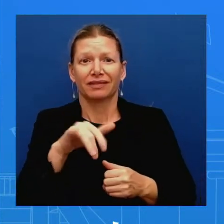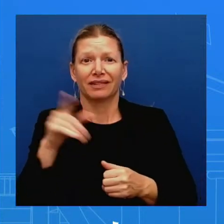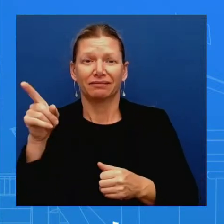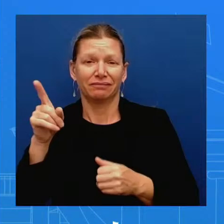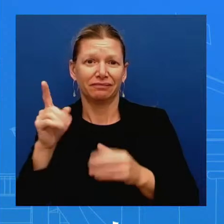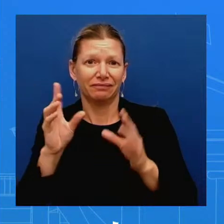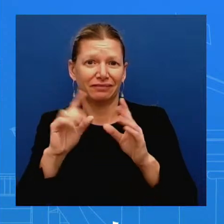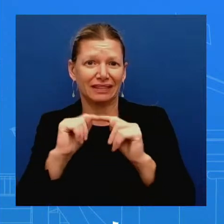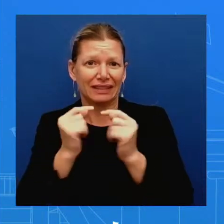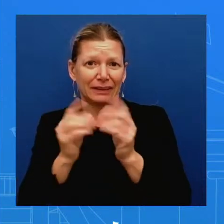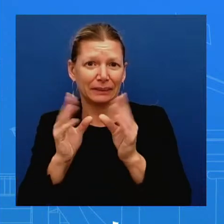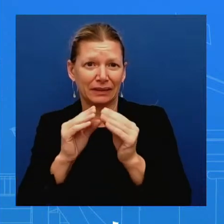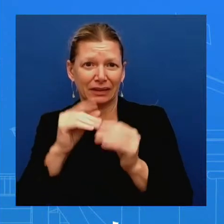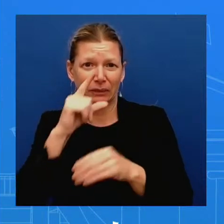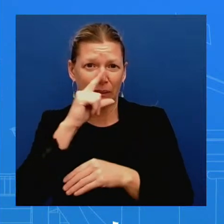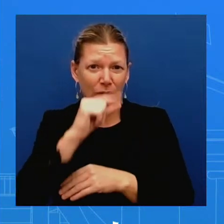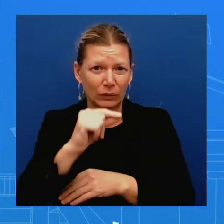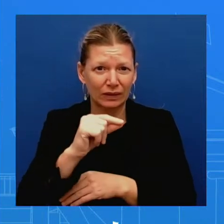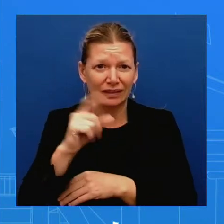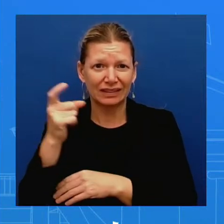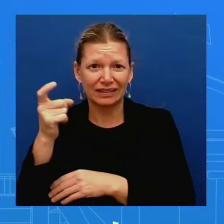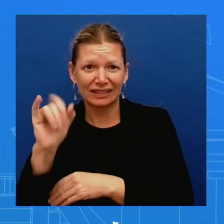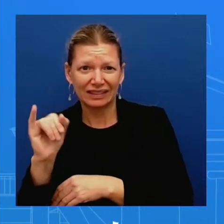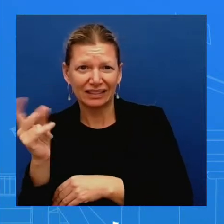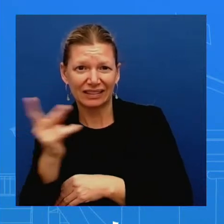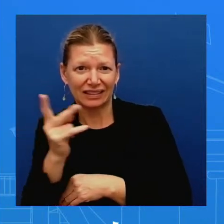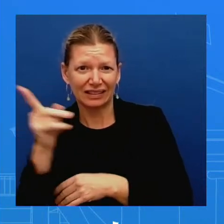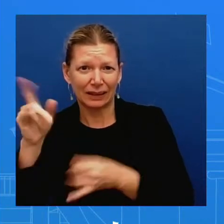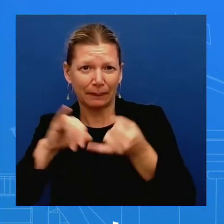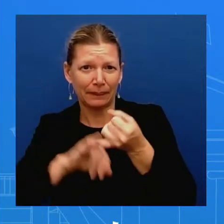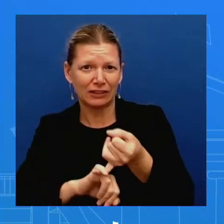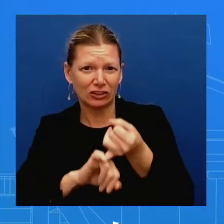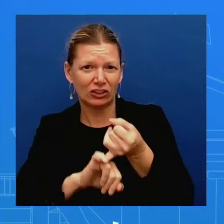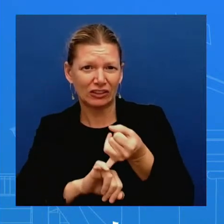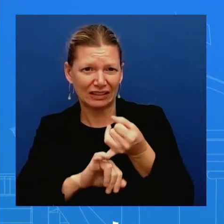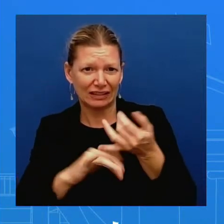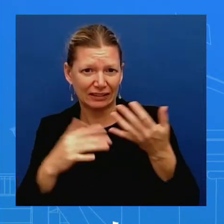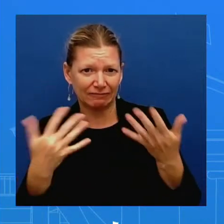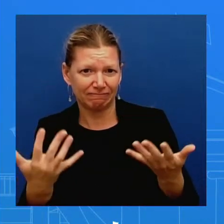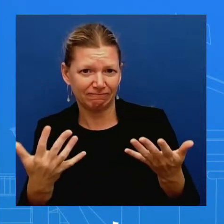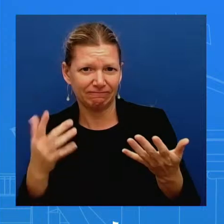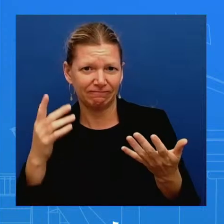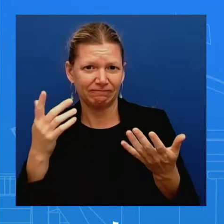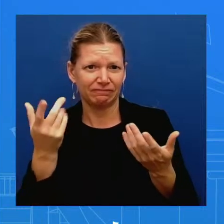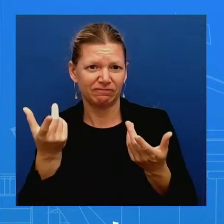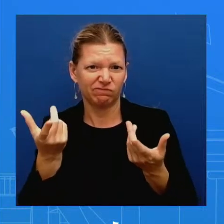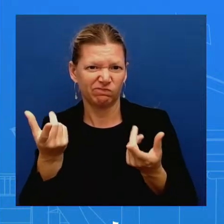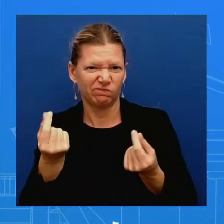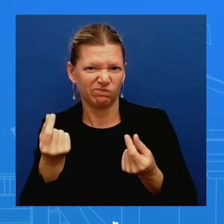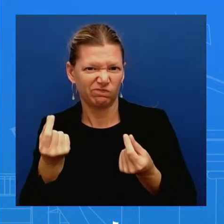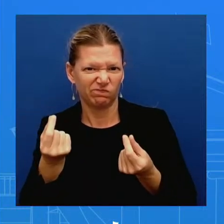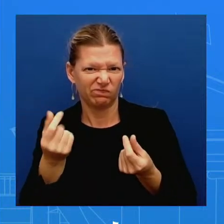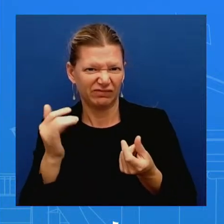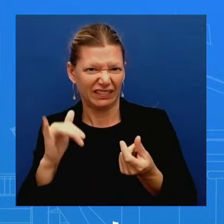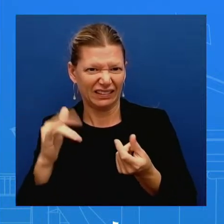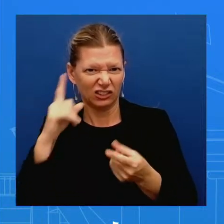of the current Russia-China relationship? Ms. Jean-Pierre: So, I know that there was a statement, obviously, that was a joint statement that was put out. Look, we don't see anything new here.